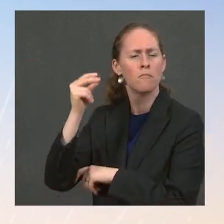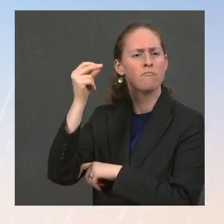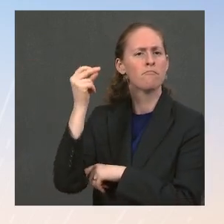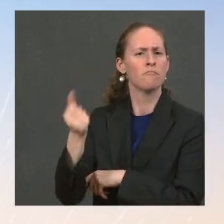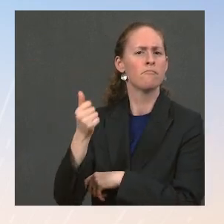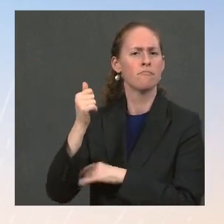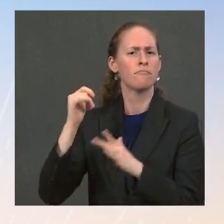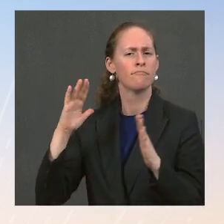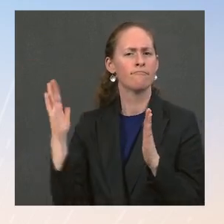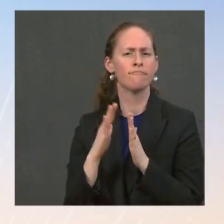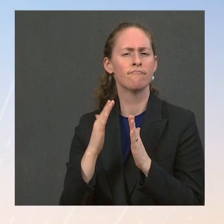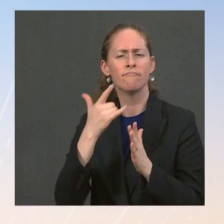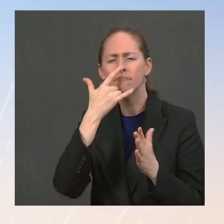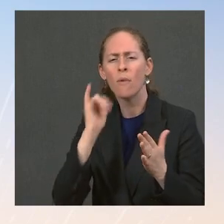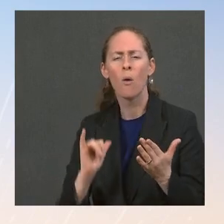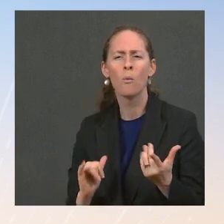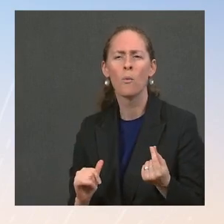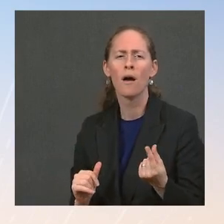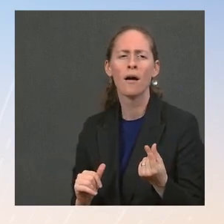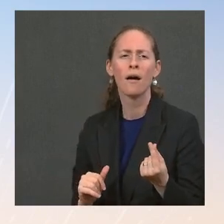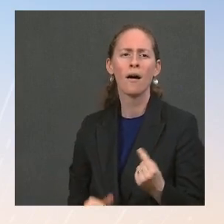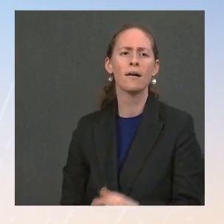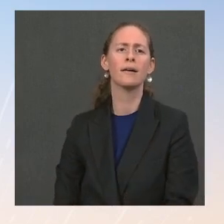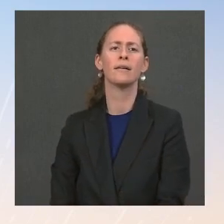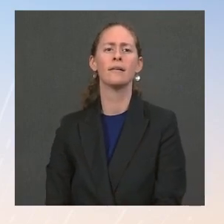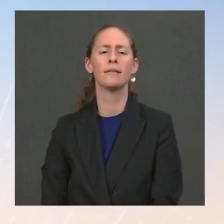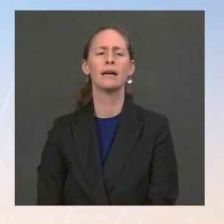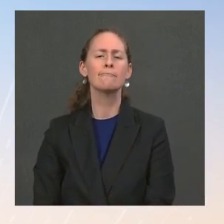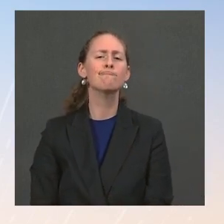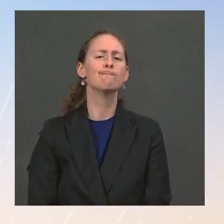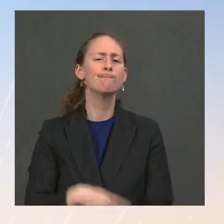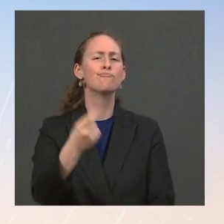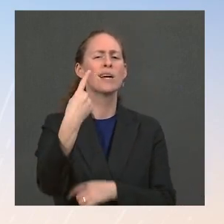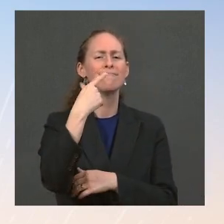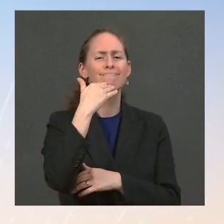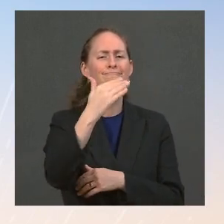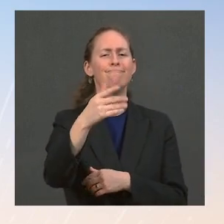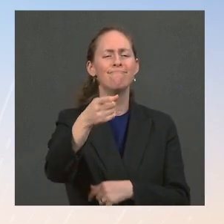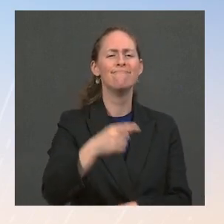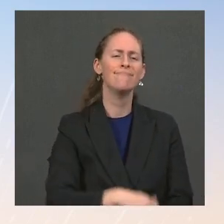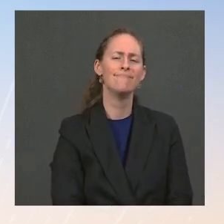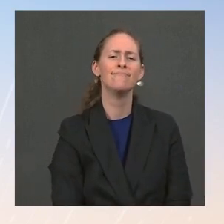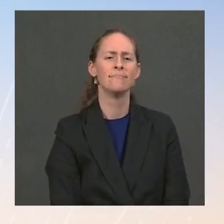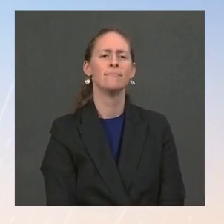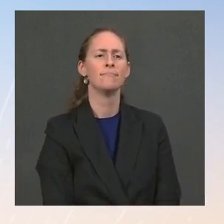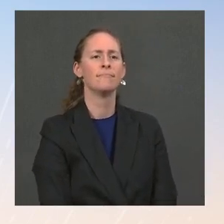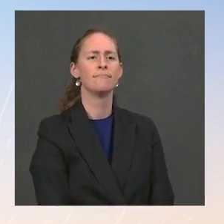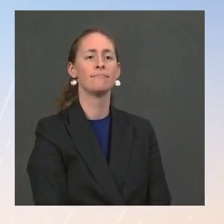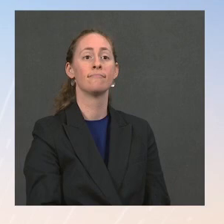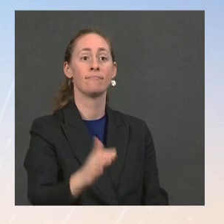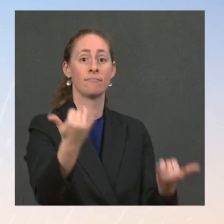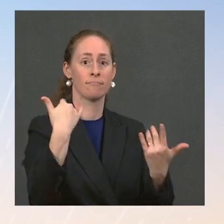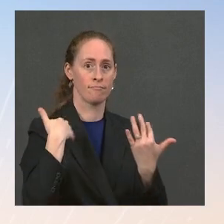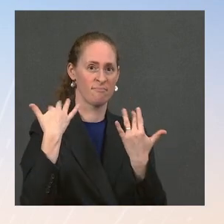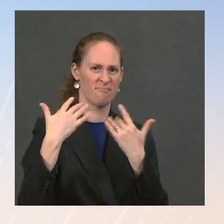I mean, I think what the next step is -- here -- is, of course, they need to release their -- the regulations publicly. As we said at the time,